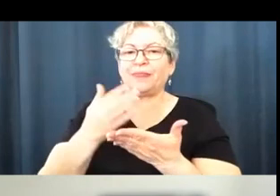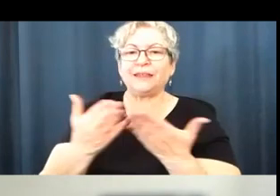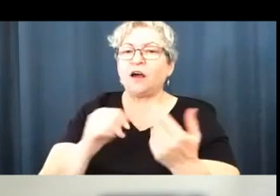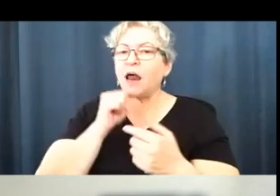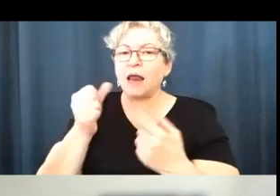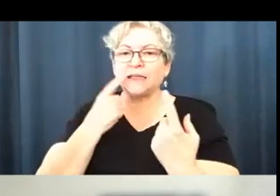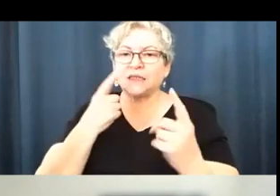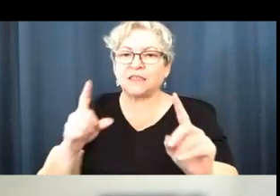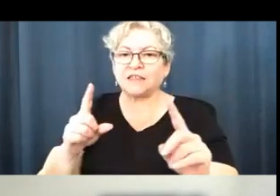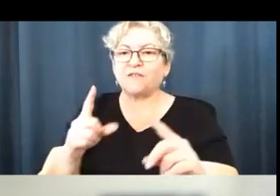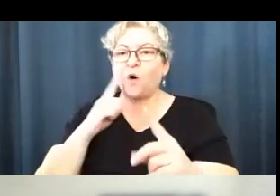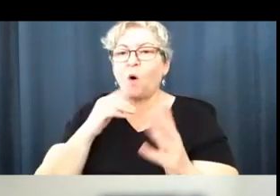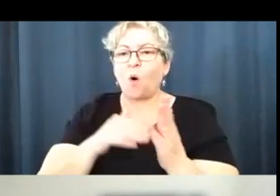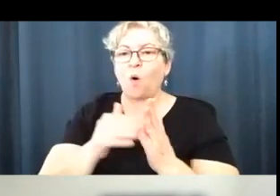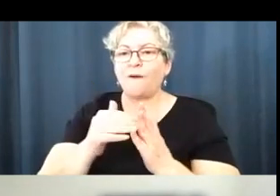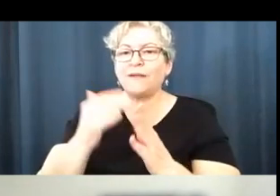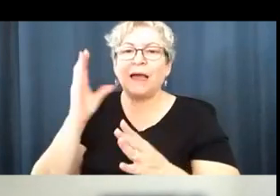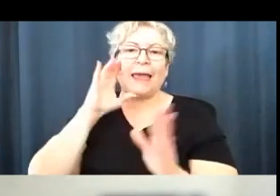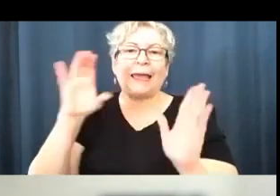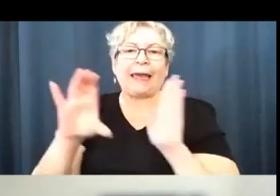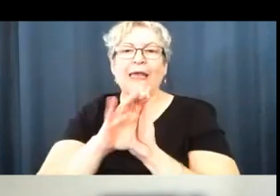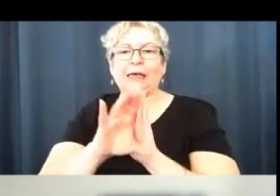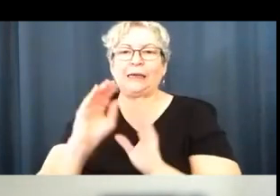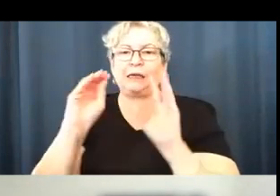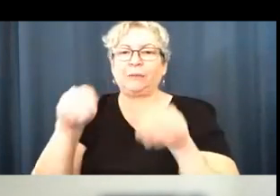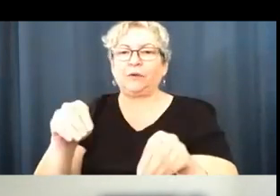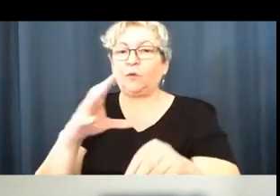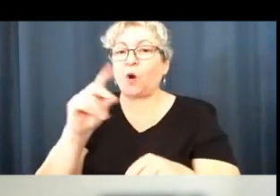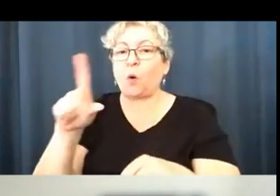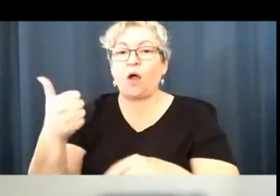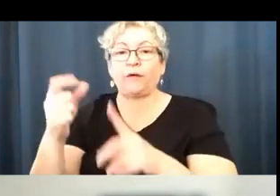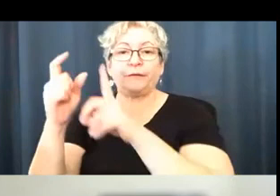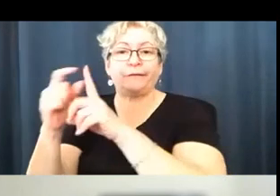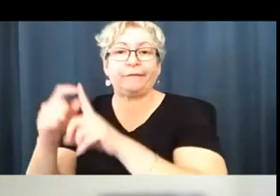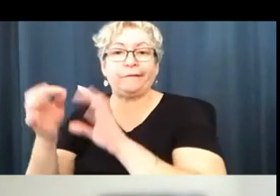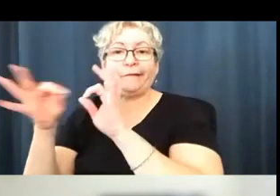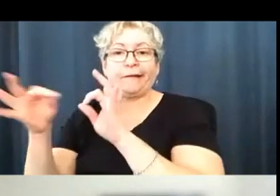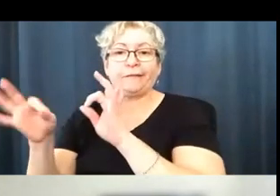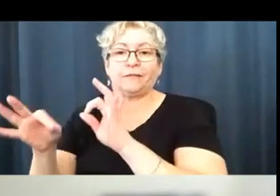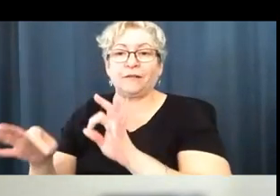So a lot of times images get placed in there without alternative text. A lot of times formatting is weird,